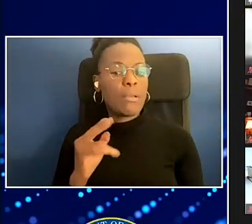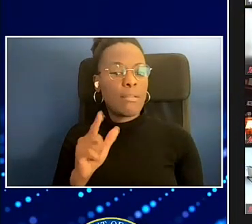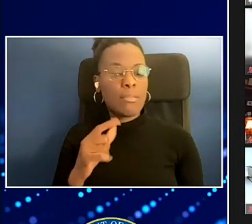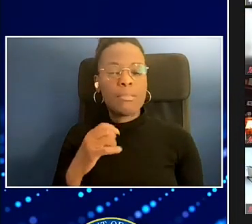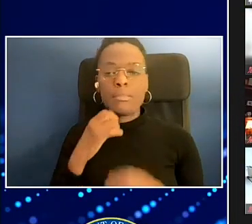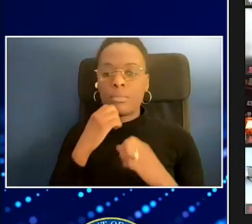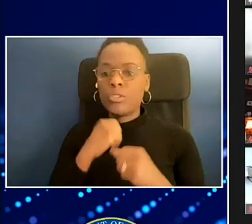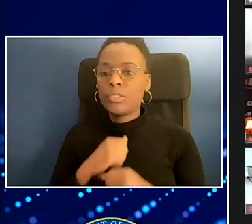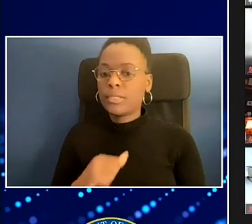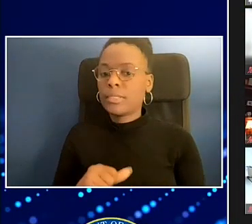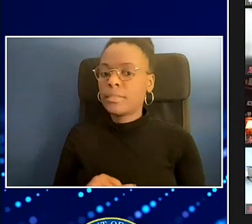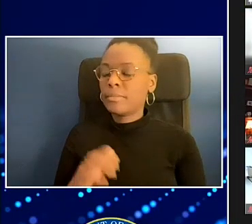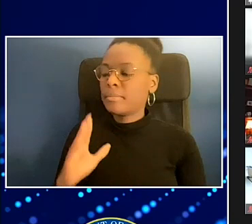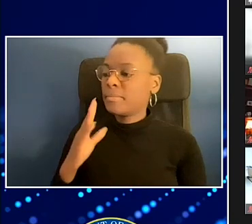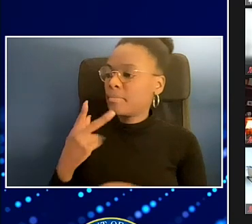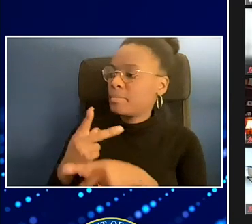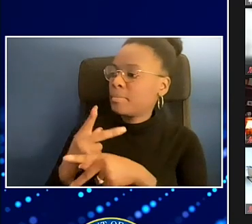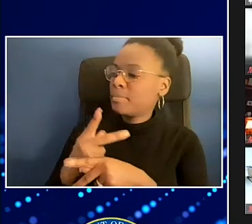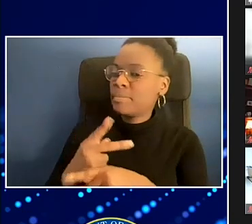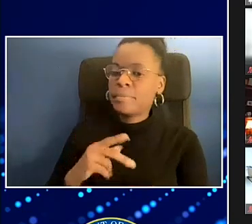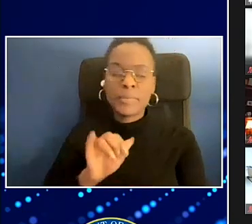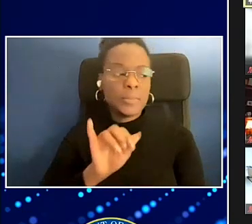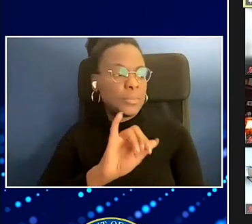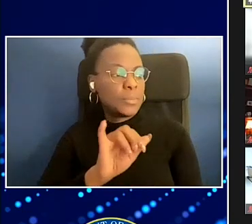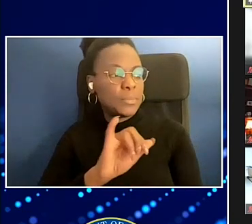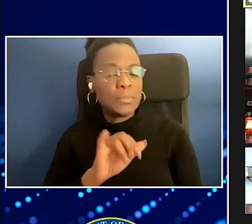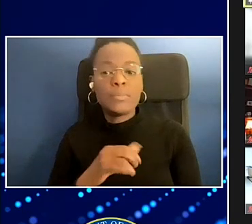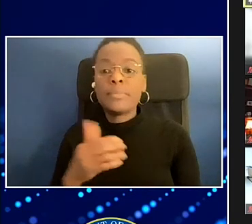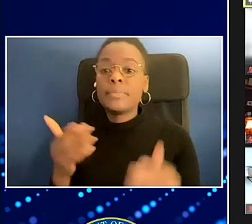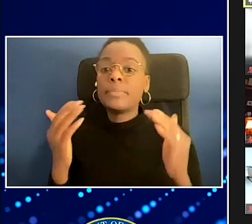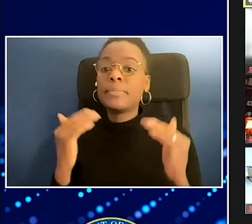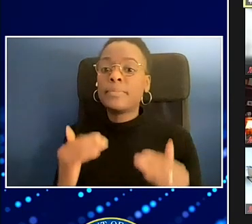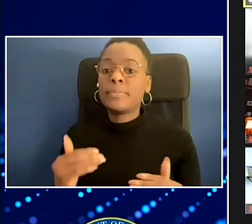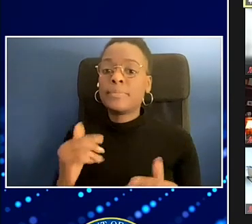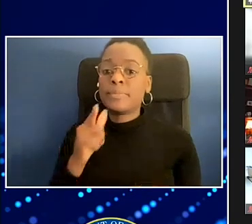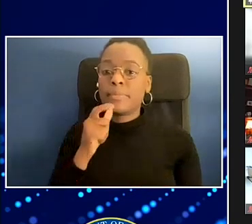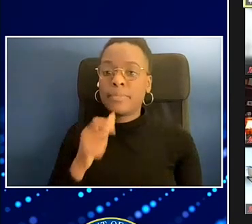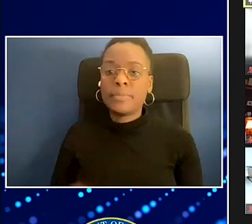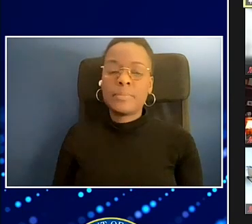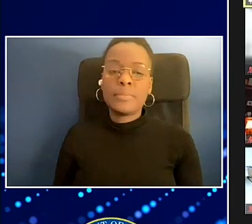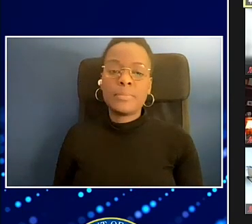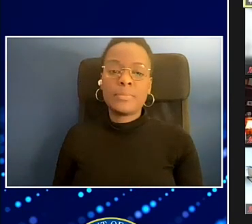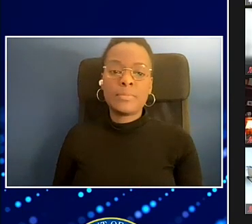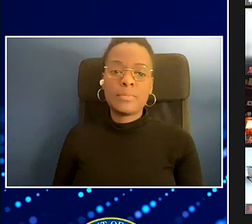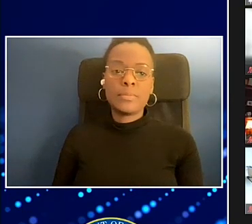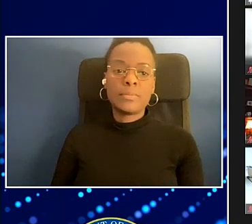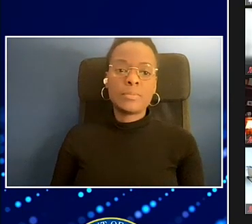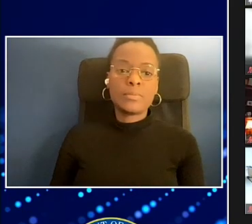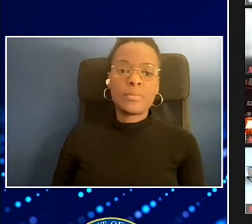You as well. Krystil, who are we hearing from next? Next we have Rosalind Goldman.